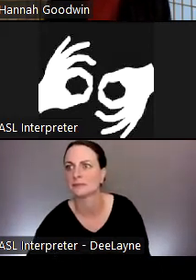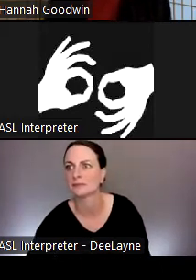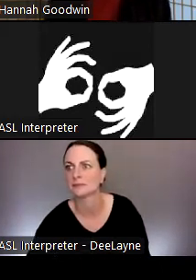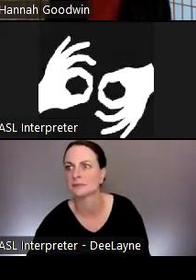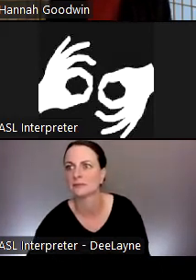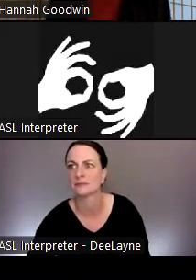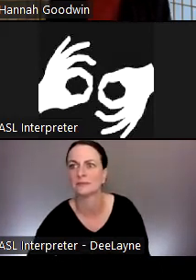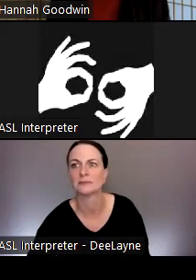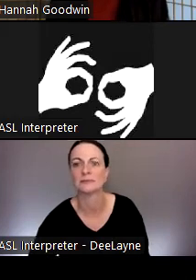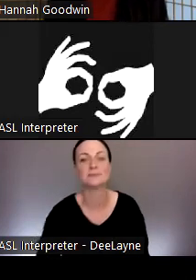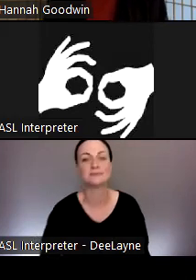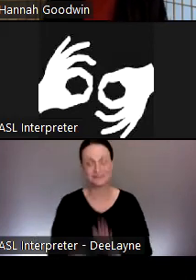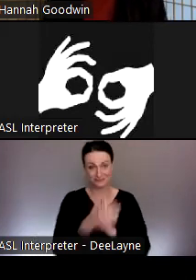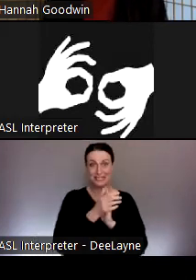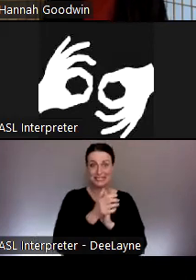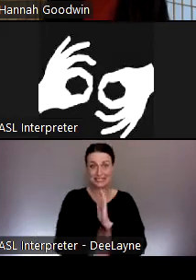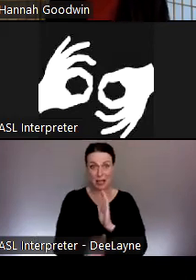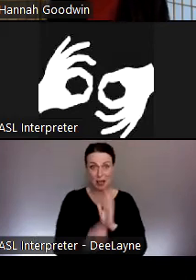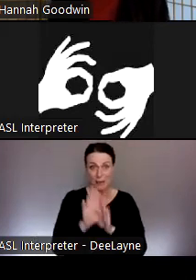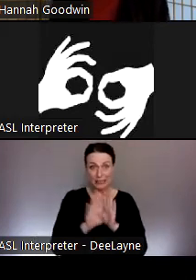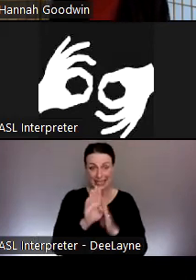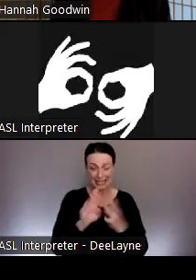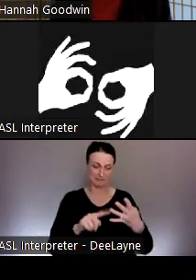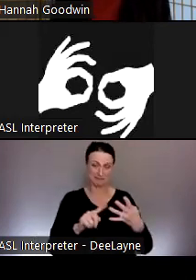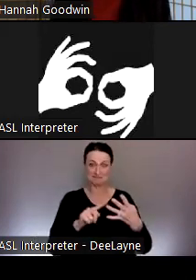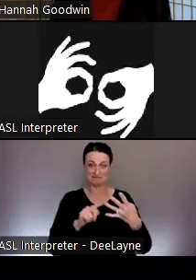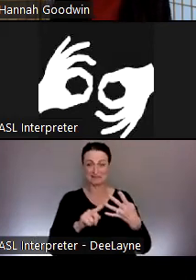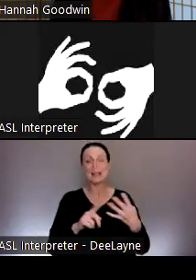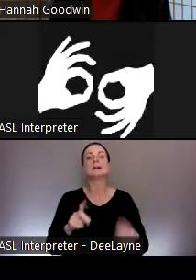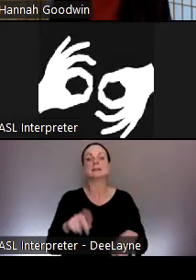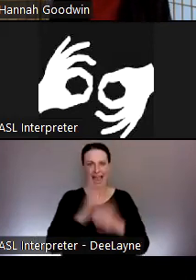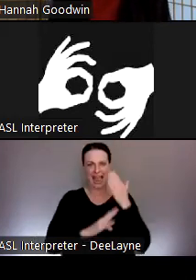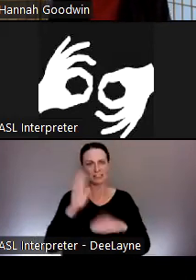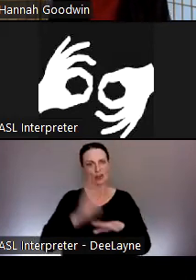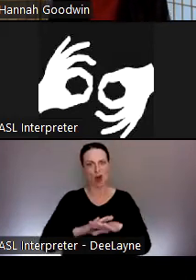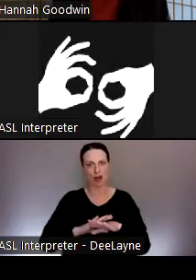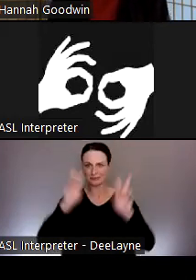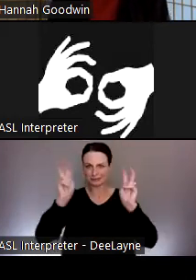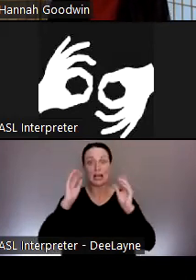These are hands on sessions that are designed to teach participants a tangible skill.